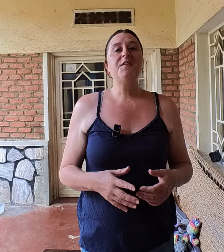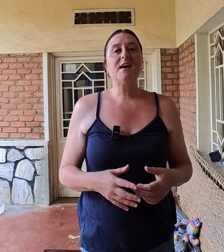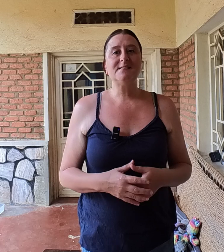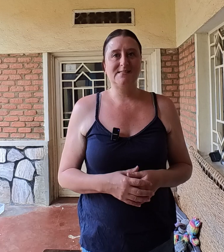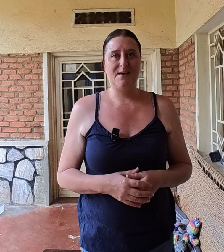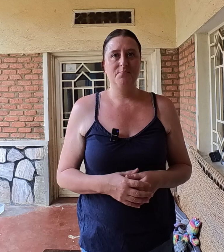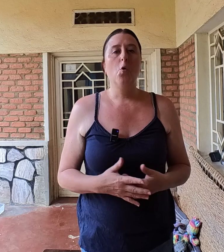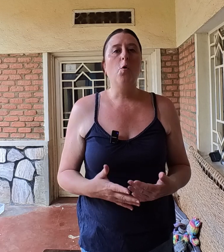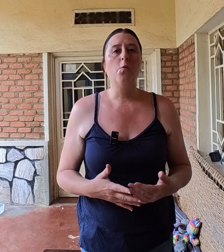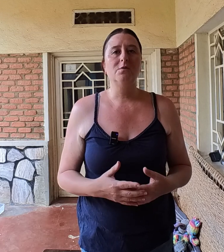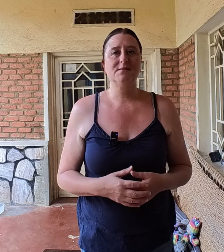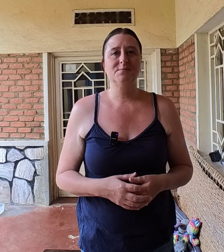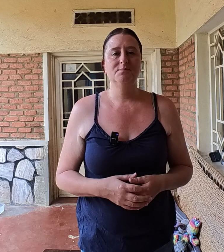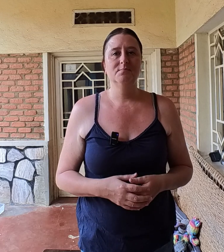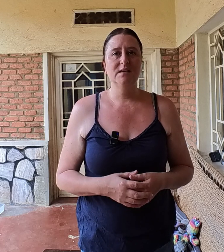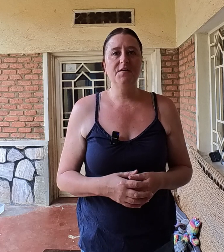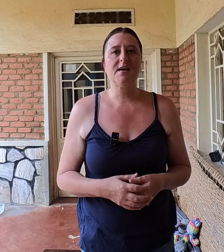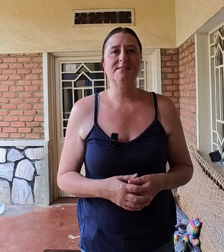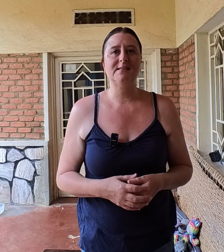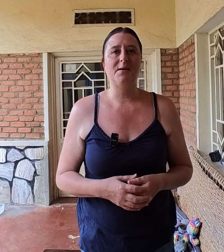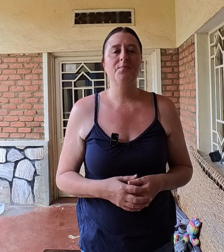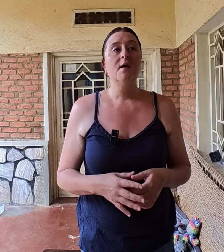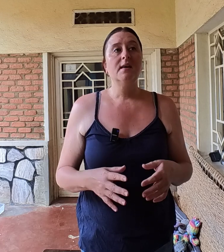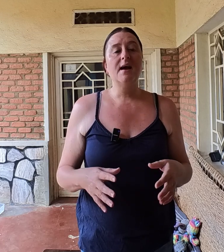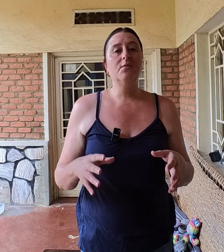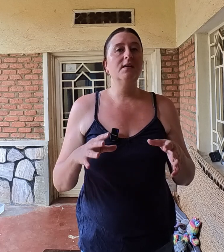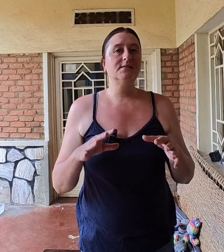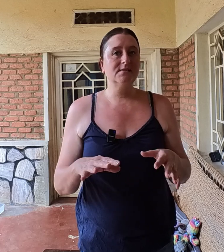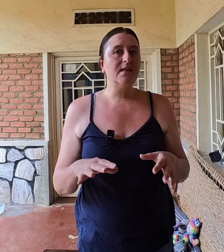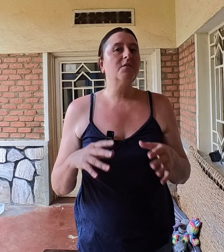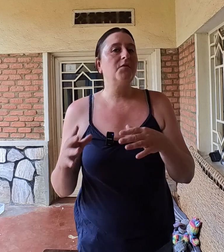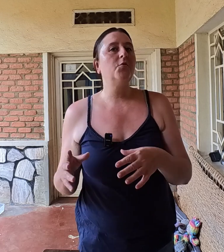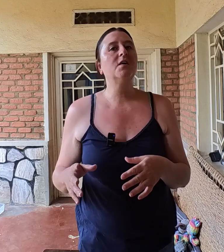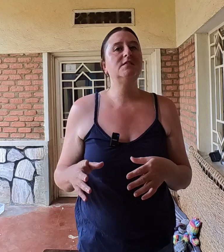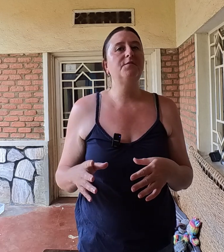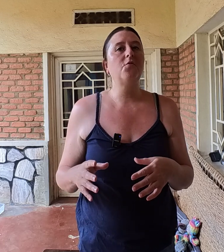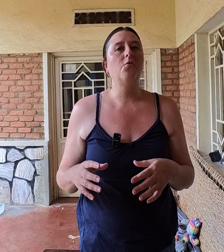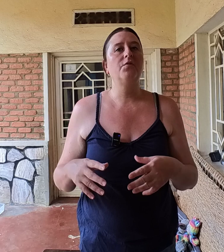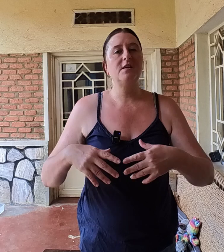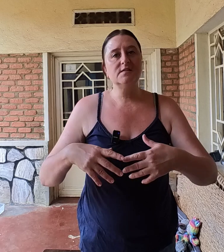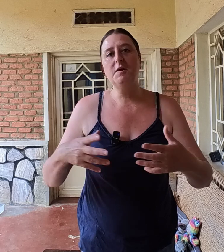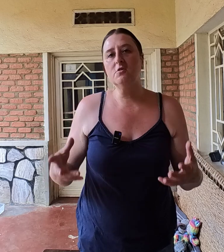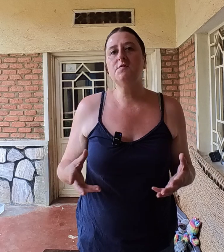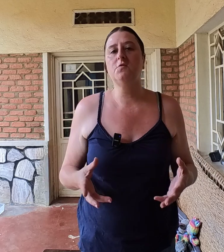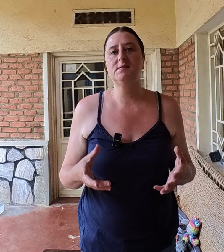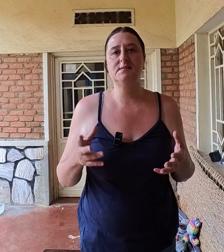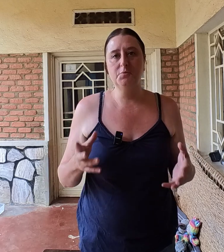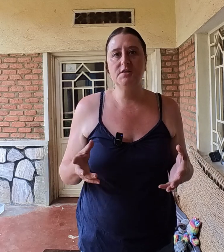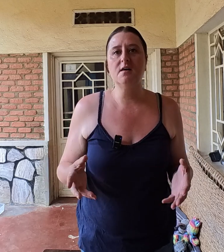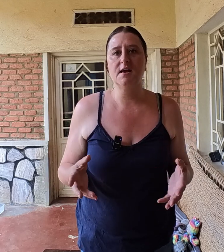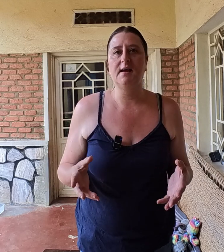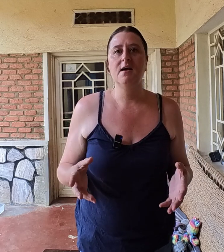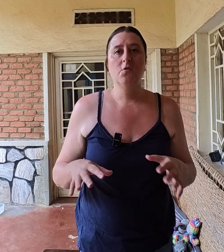Ifarasi. Horse. Ifarasi. Now, it's said that before '94 there used to be a lot of horses in Butare,